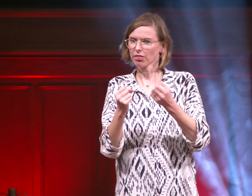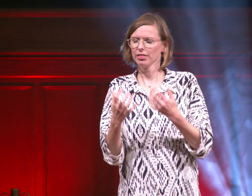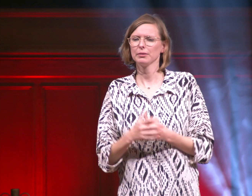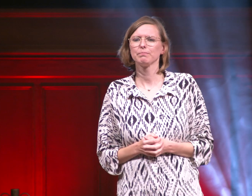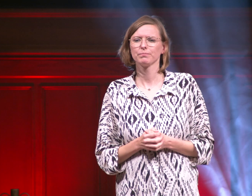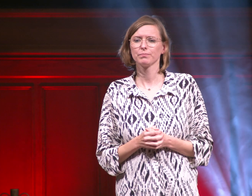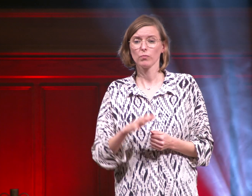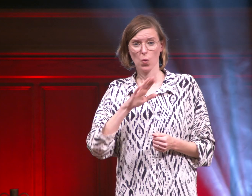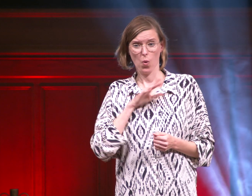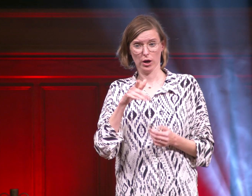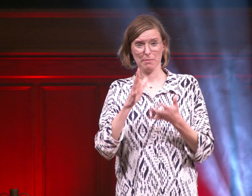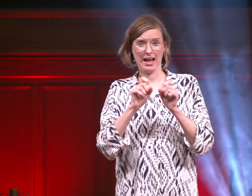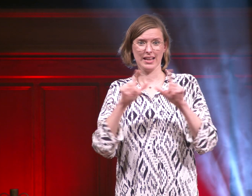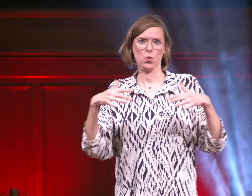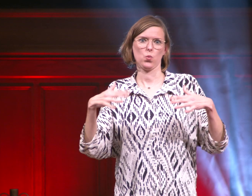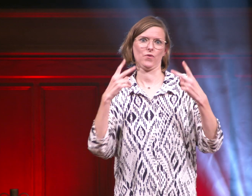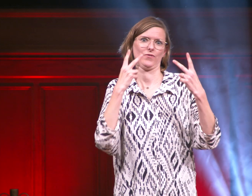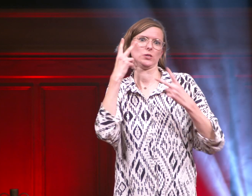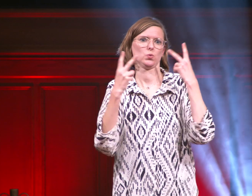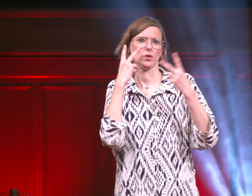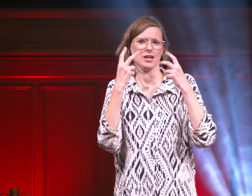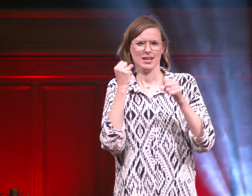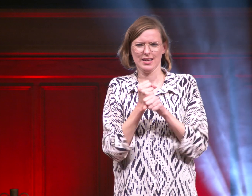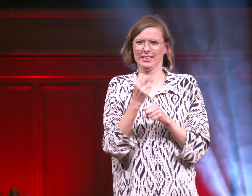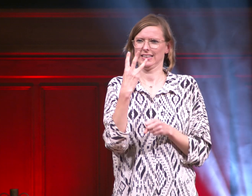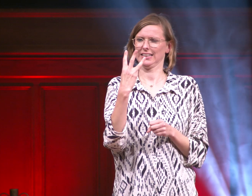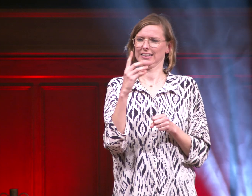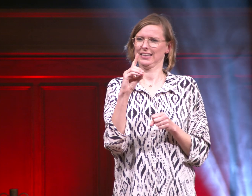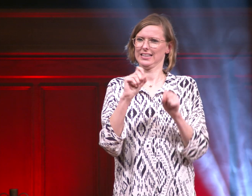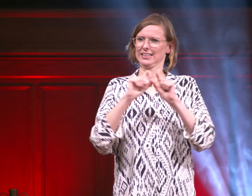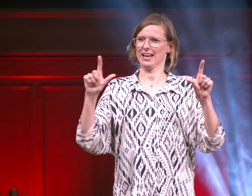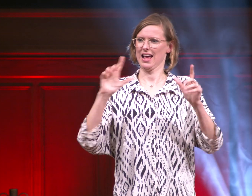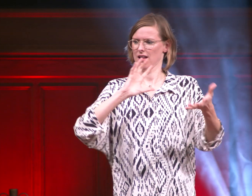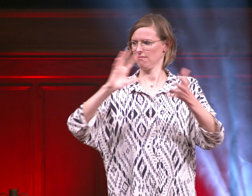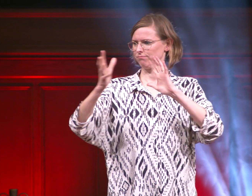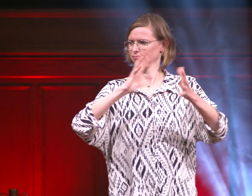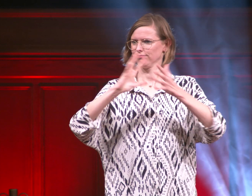and they have an identification with their visitors. We are very visual.